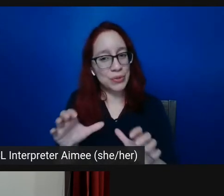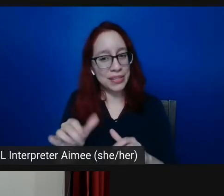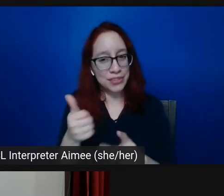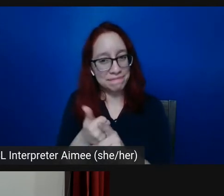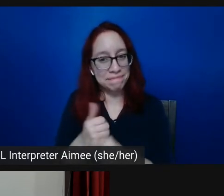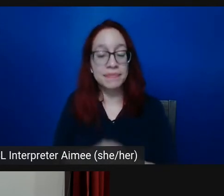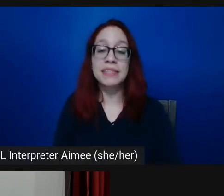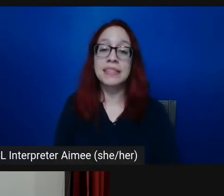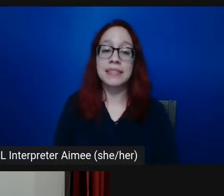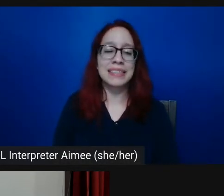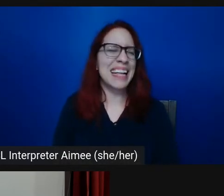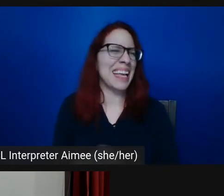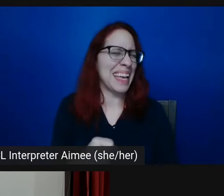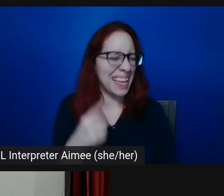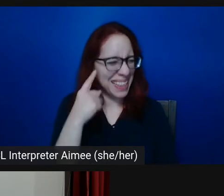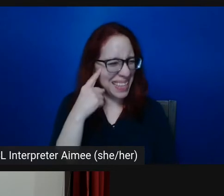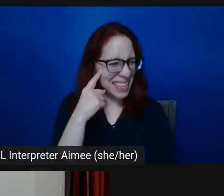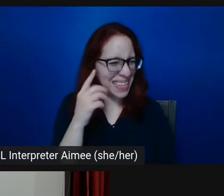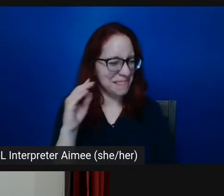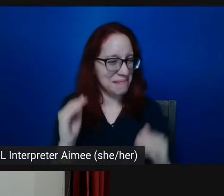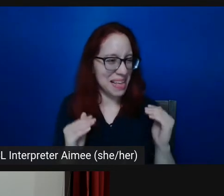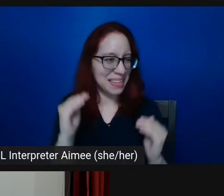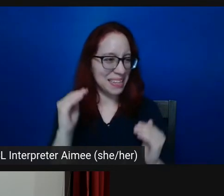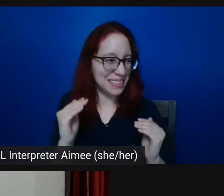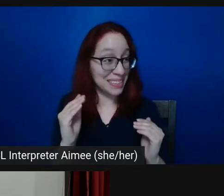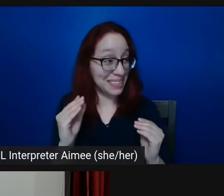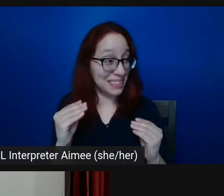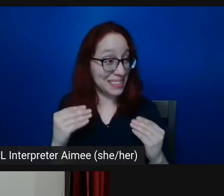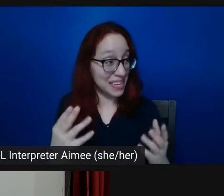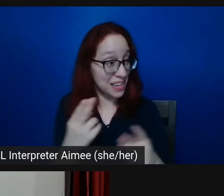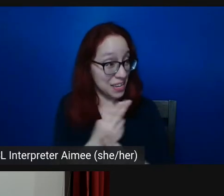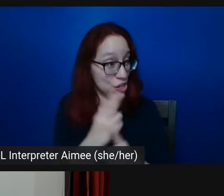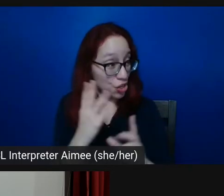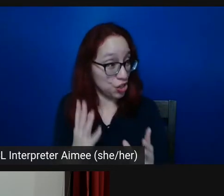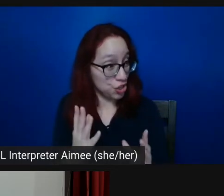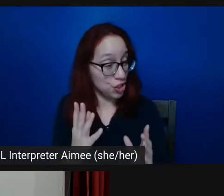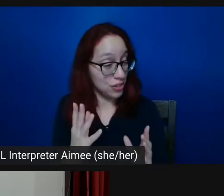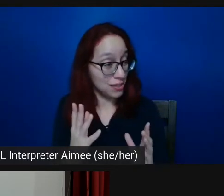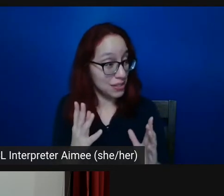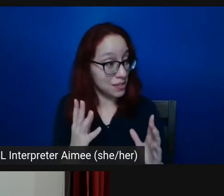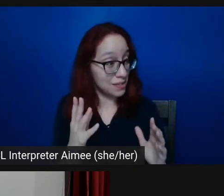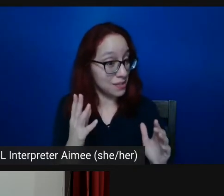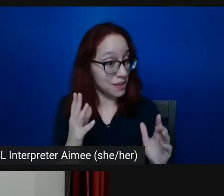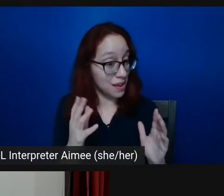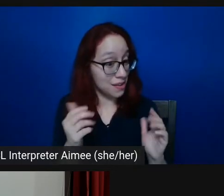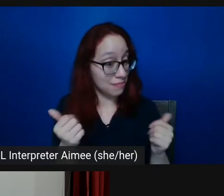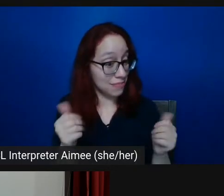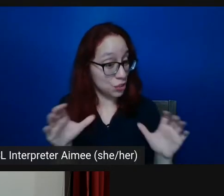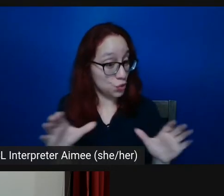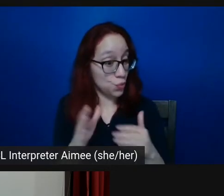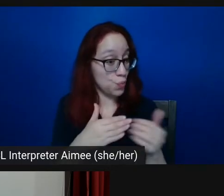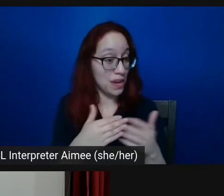I think there's that balance between giving the users the ability to do anything in the editor.